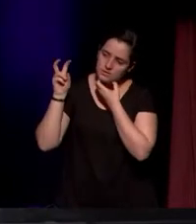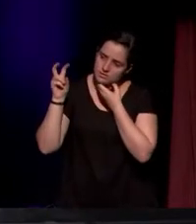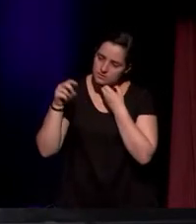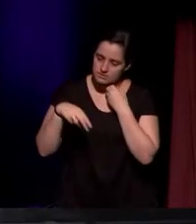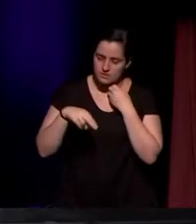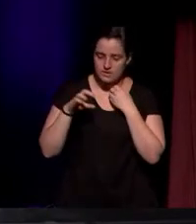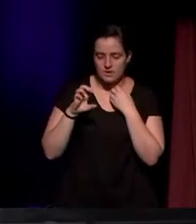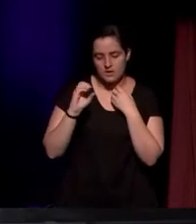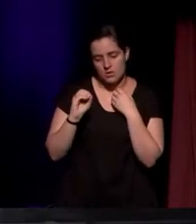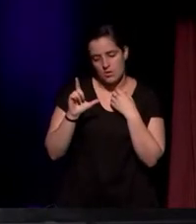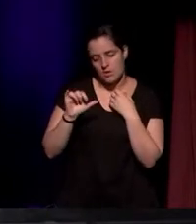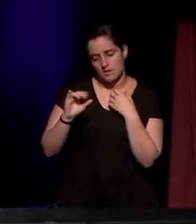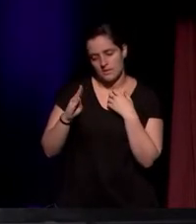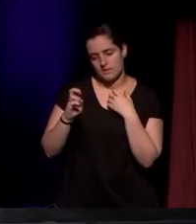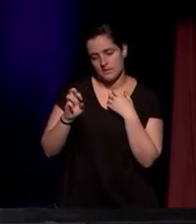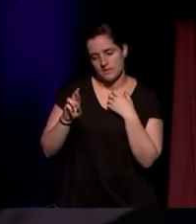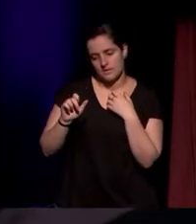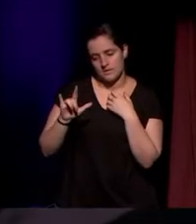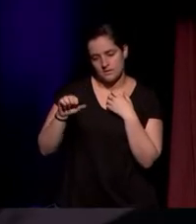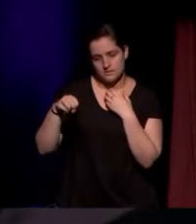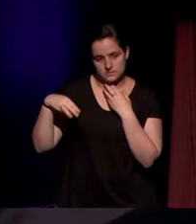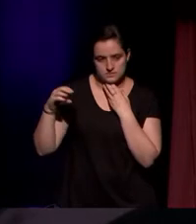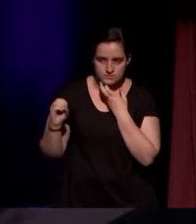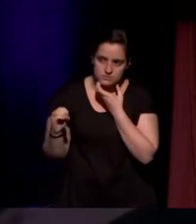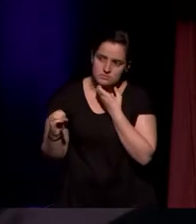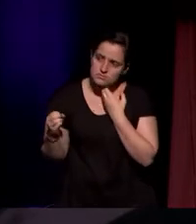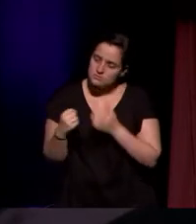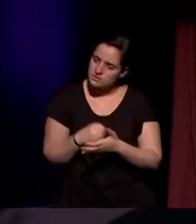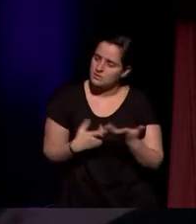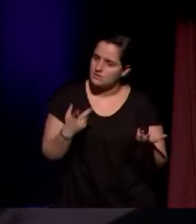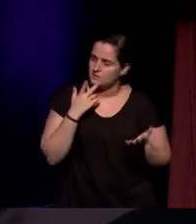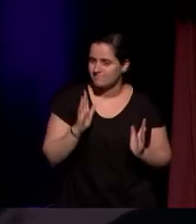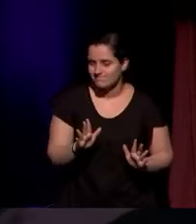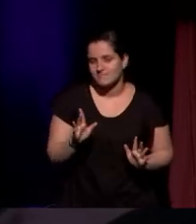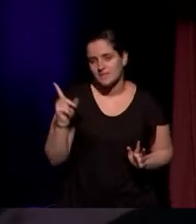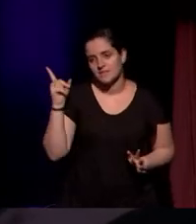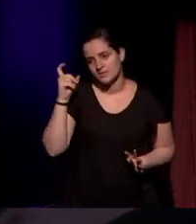this fight. It's hard to talk. Because?